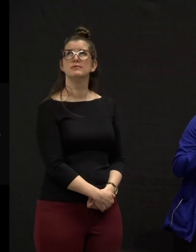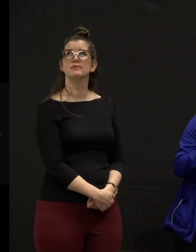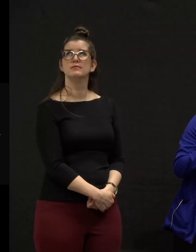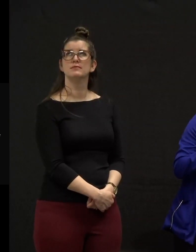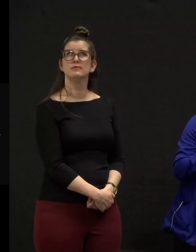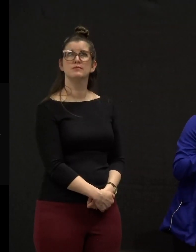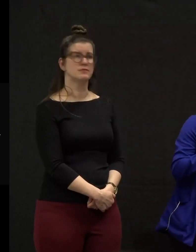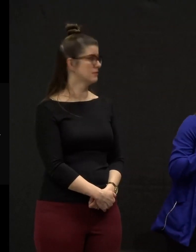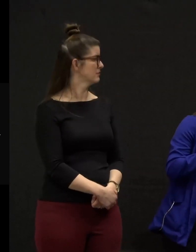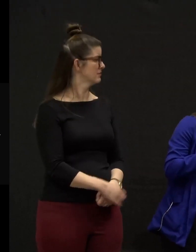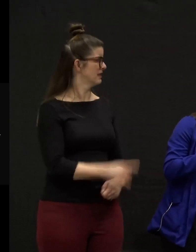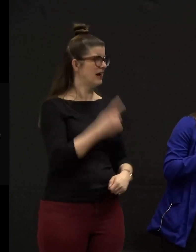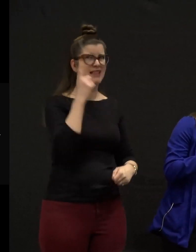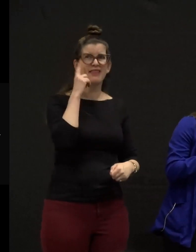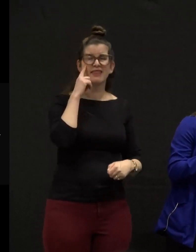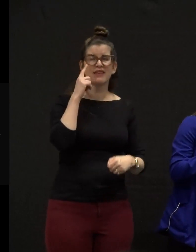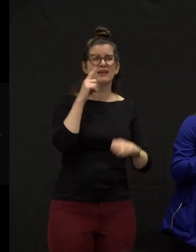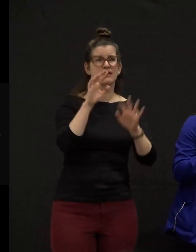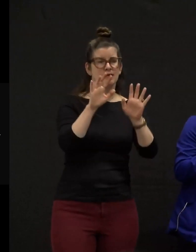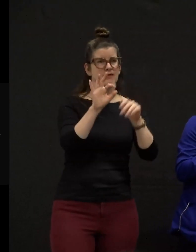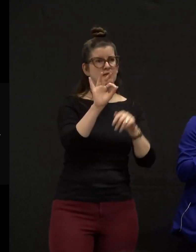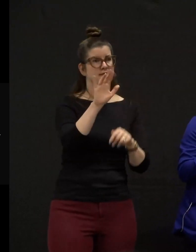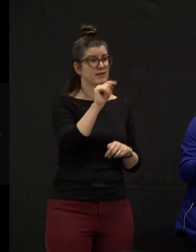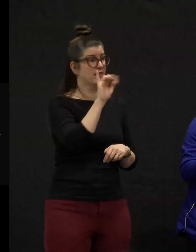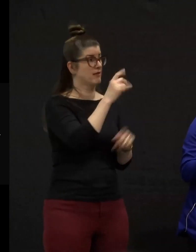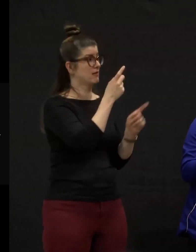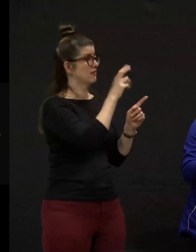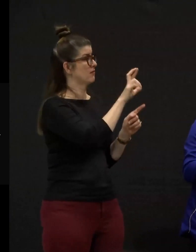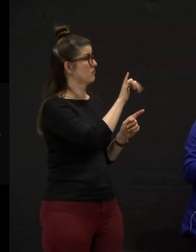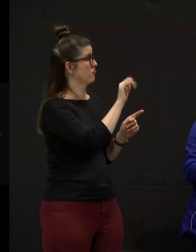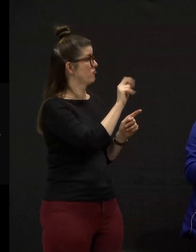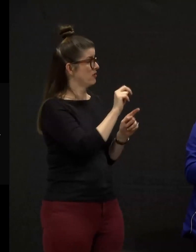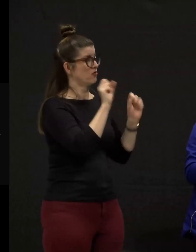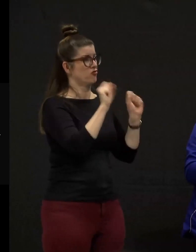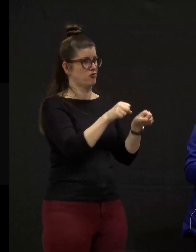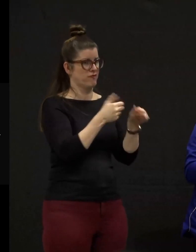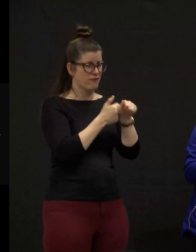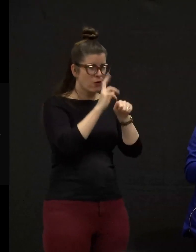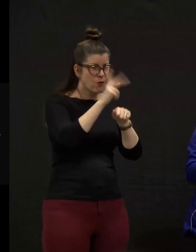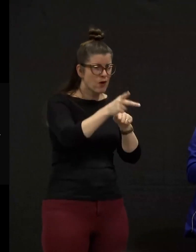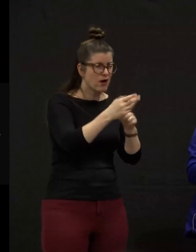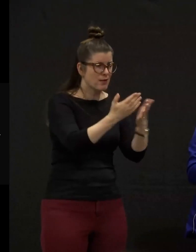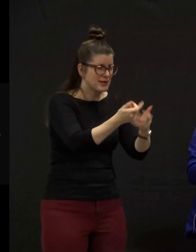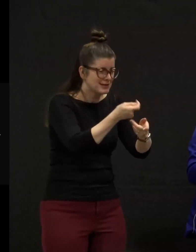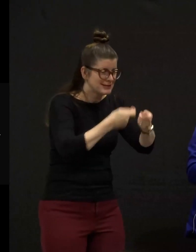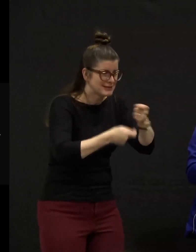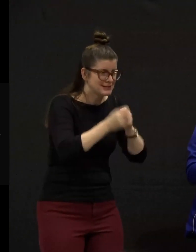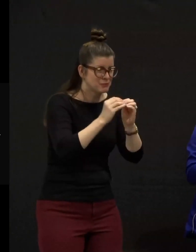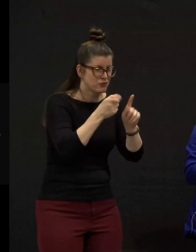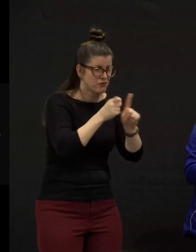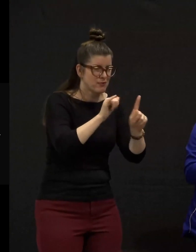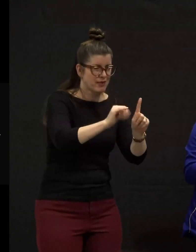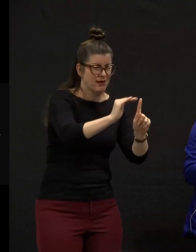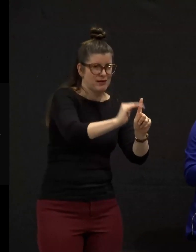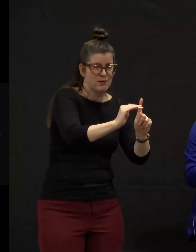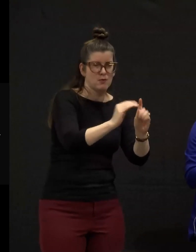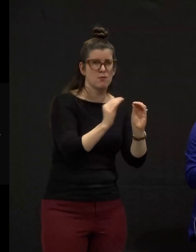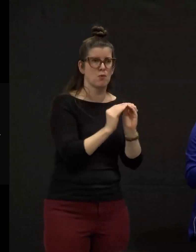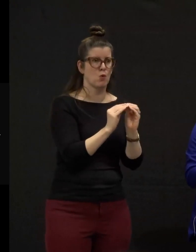And I think the fact that Dr. Ryan was able to follow up with this kiddo in a more one-on-one,